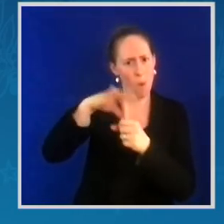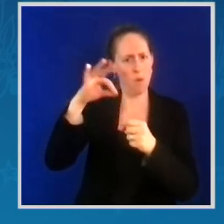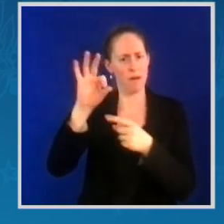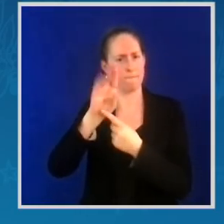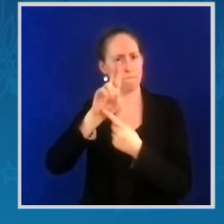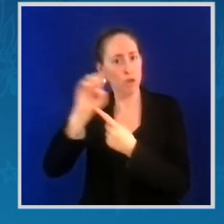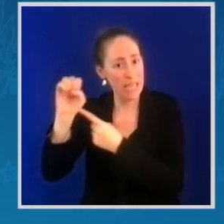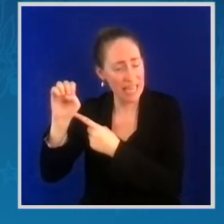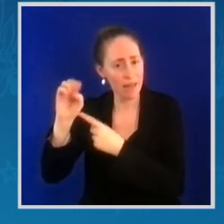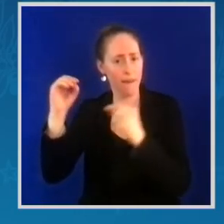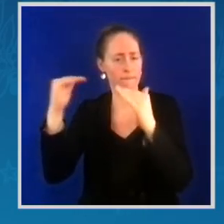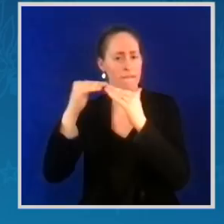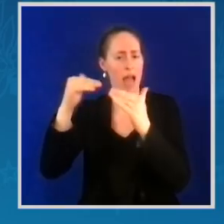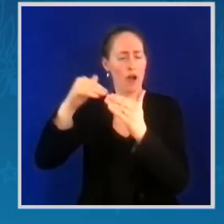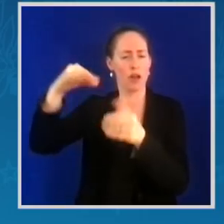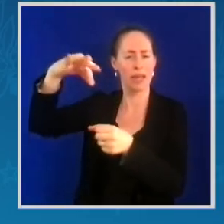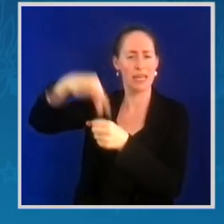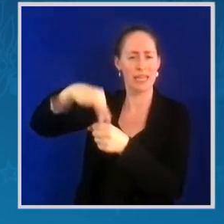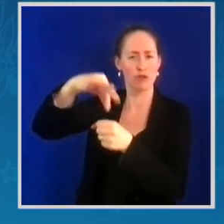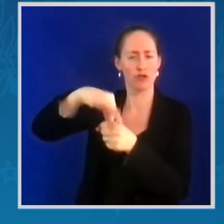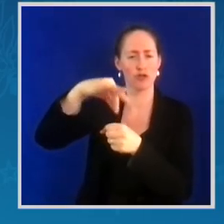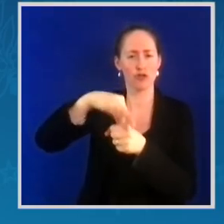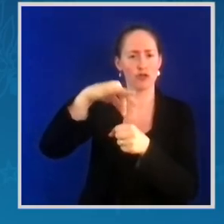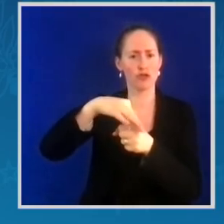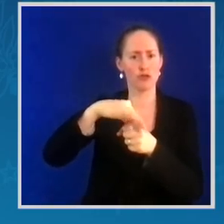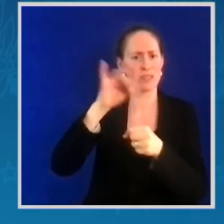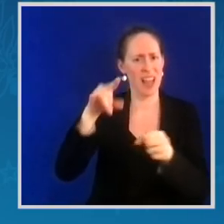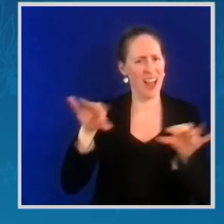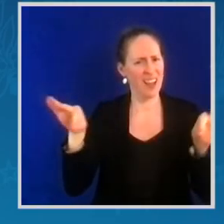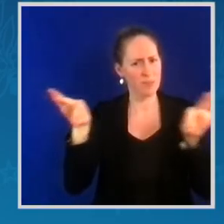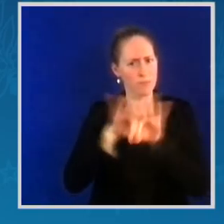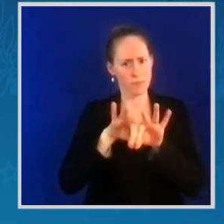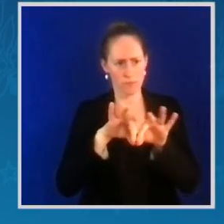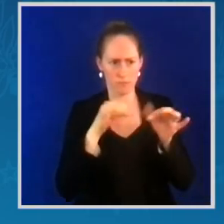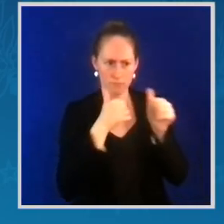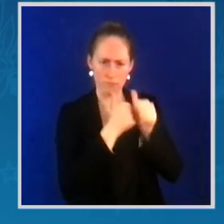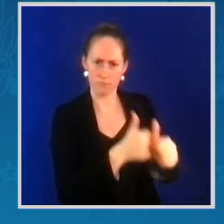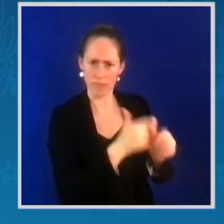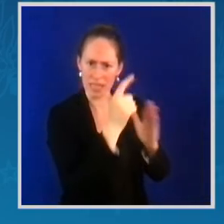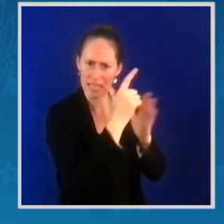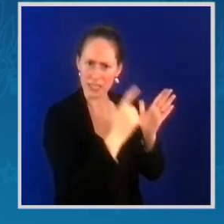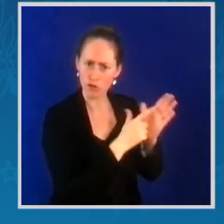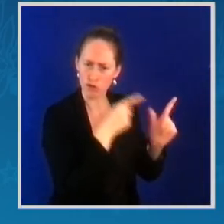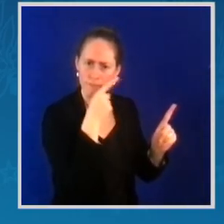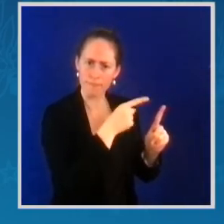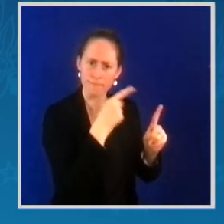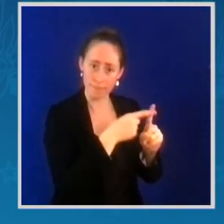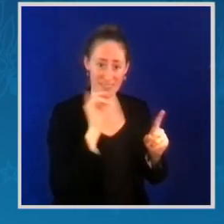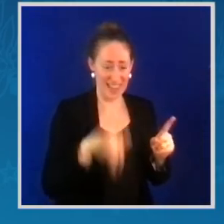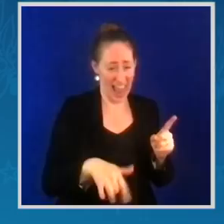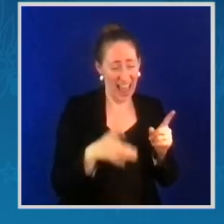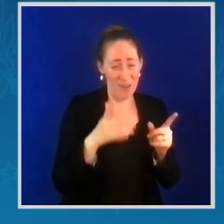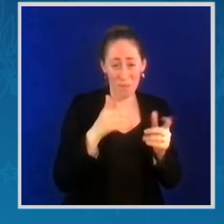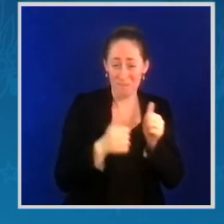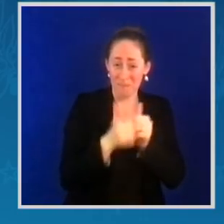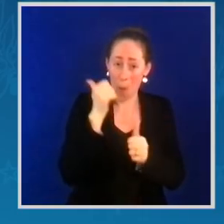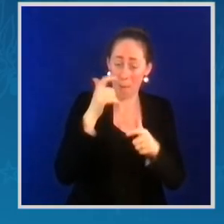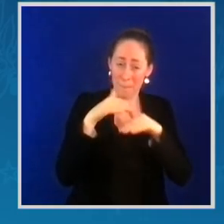that is about the legislation, but it is also about fundamental rights. And so we're not giving up.